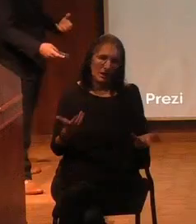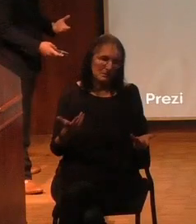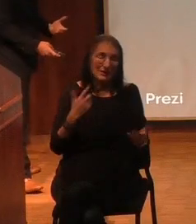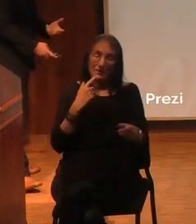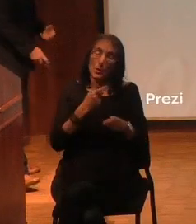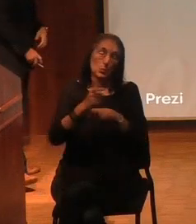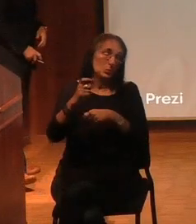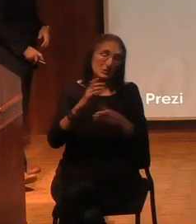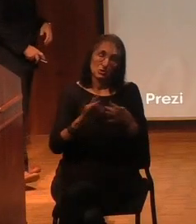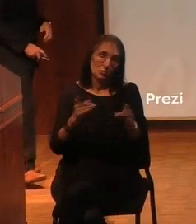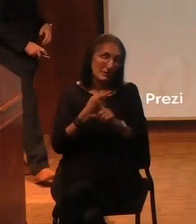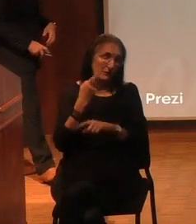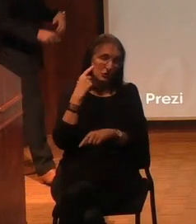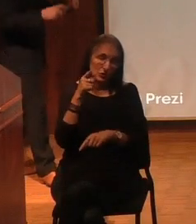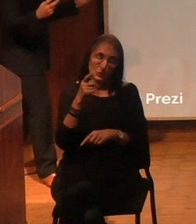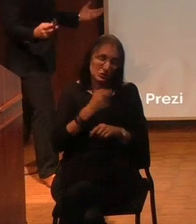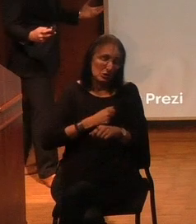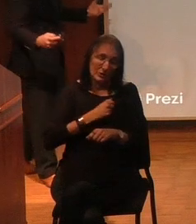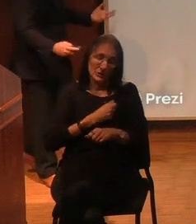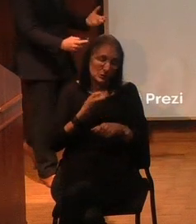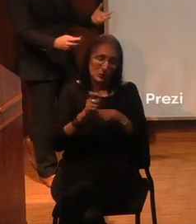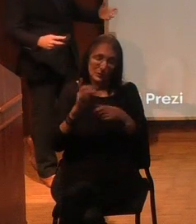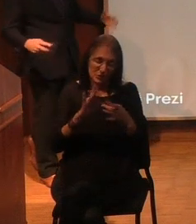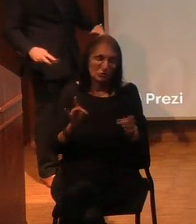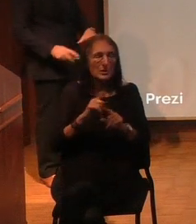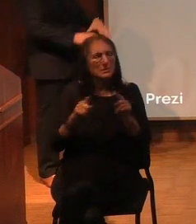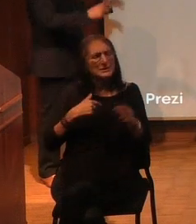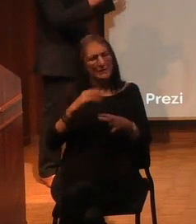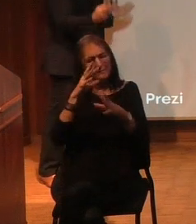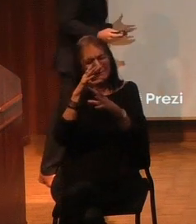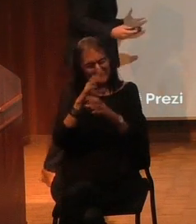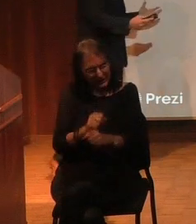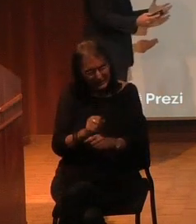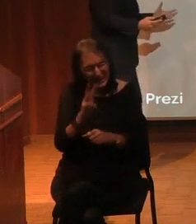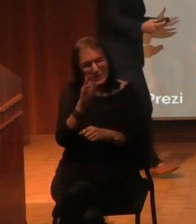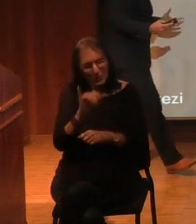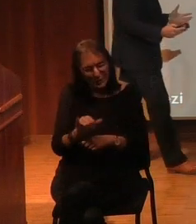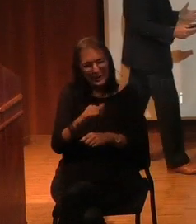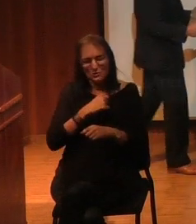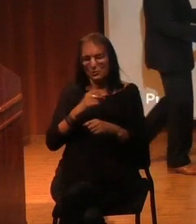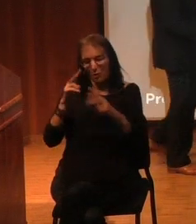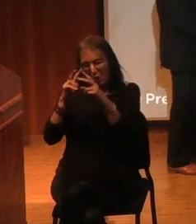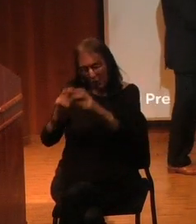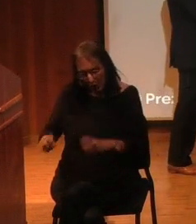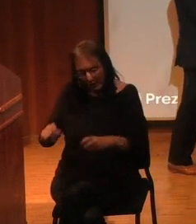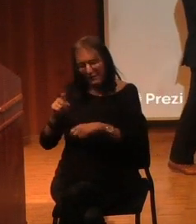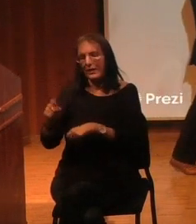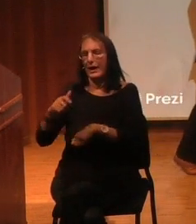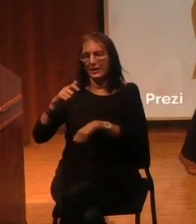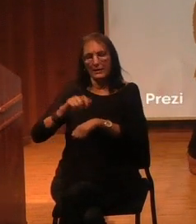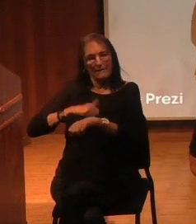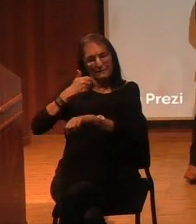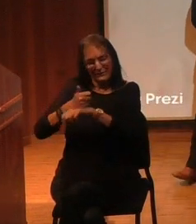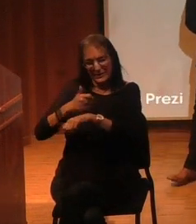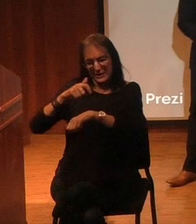But, it is a fascinating way of taking this Fixed Timeline structure and thinking about it existentially,